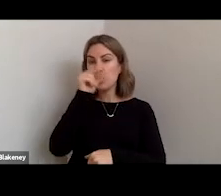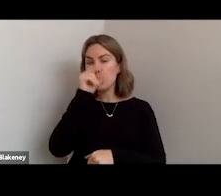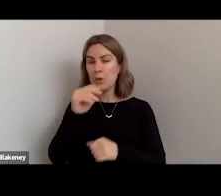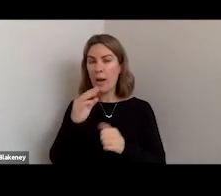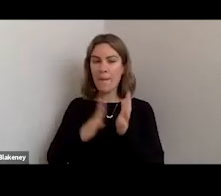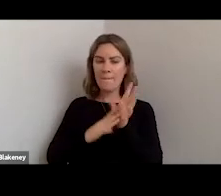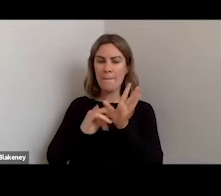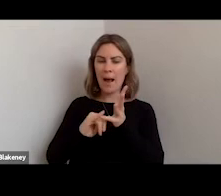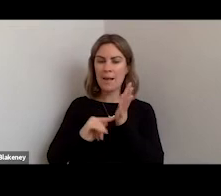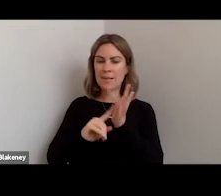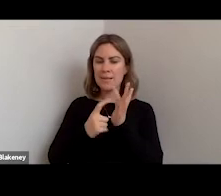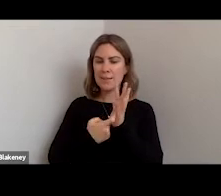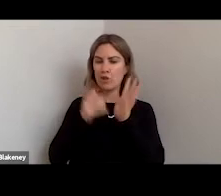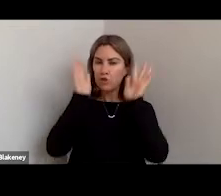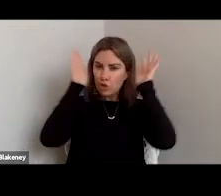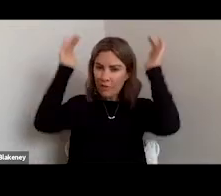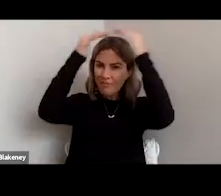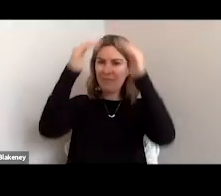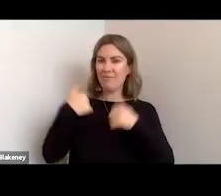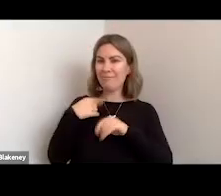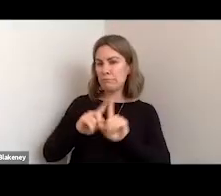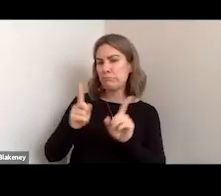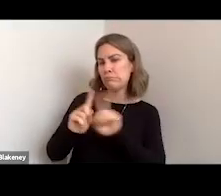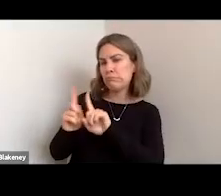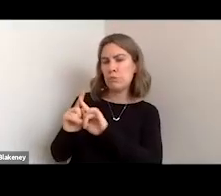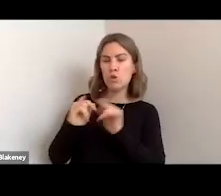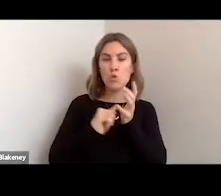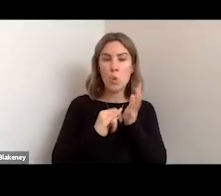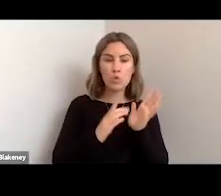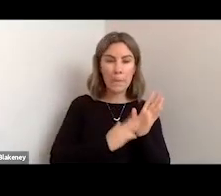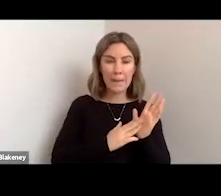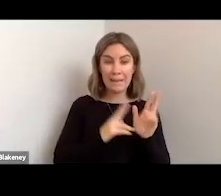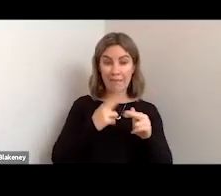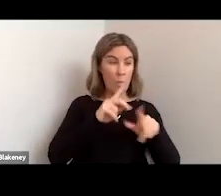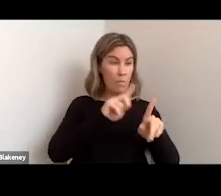we've done social media campaigns for Pitch Perfect, Les Miserables, Fast and Furious